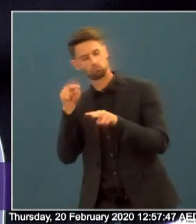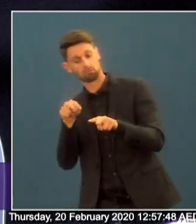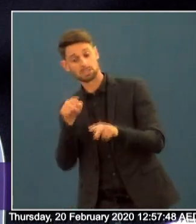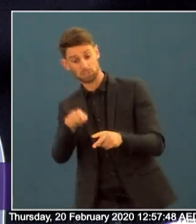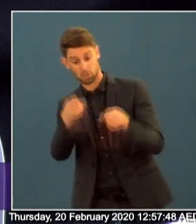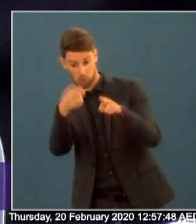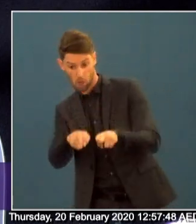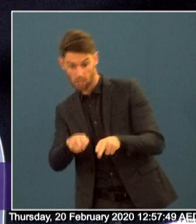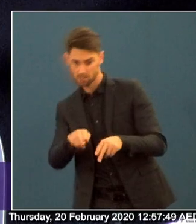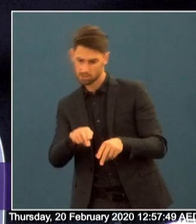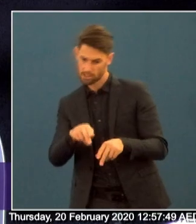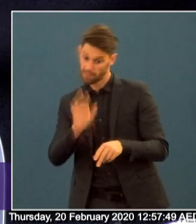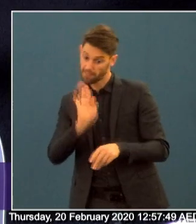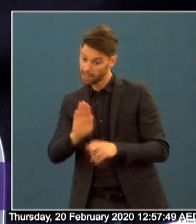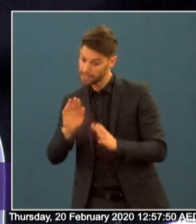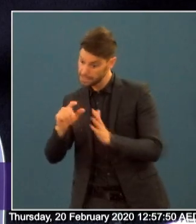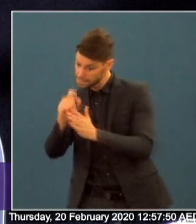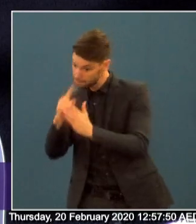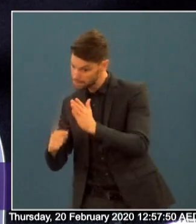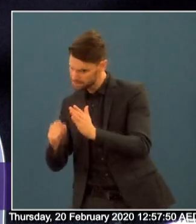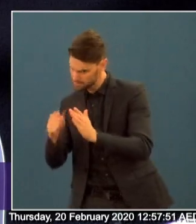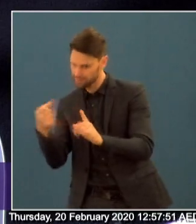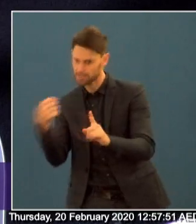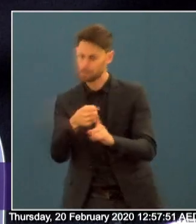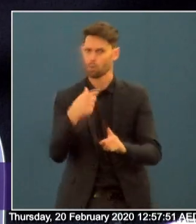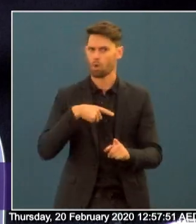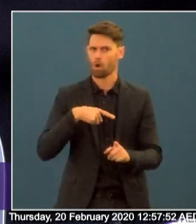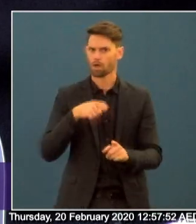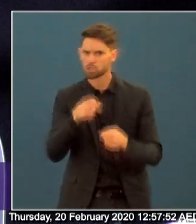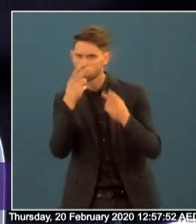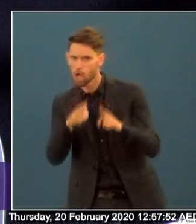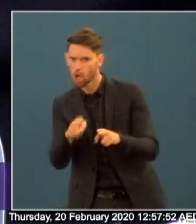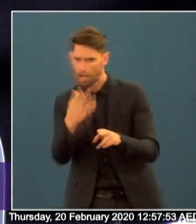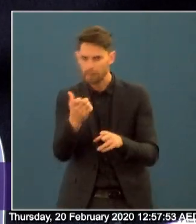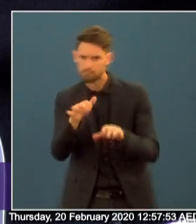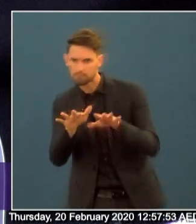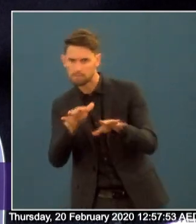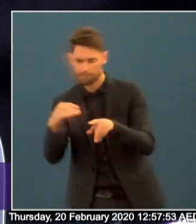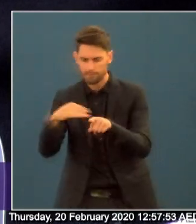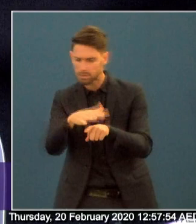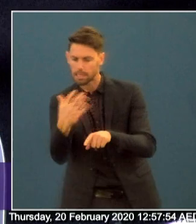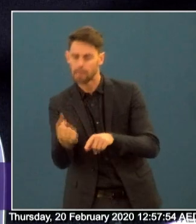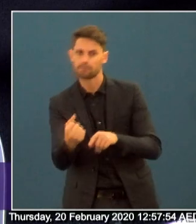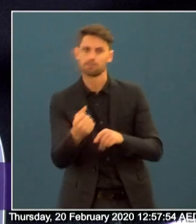But even then — and the illustration given by the WHO has been dementia in